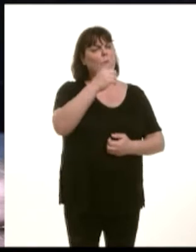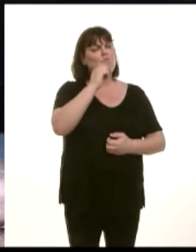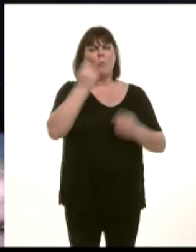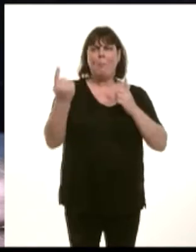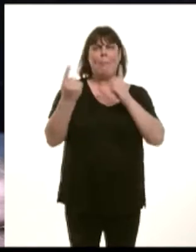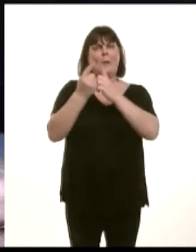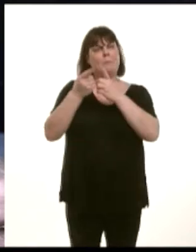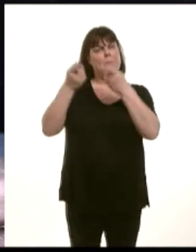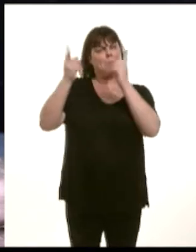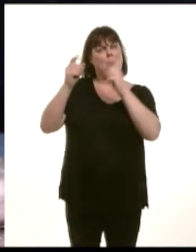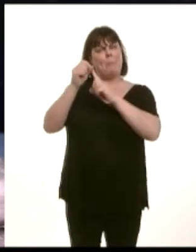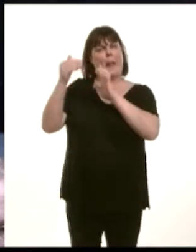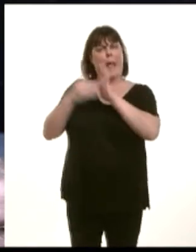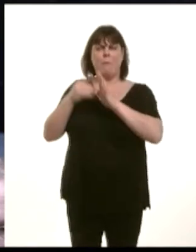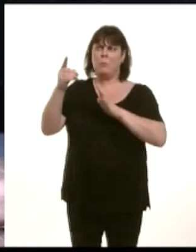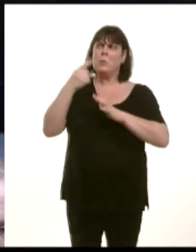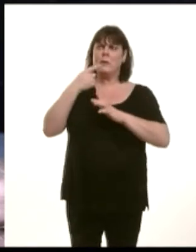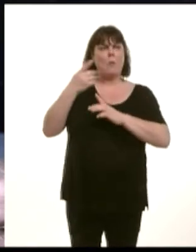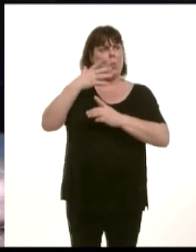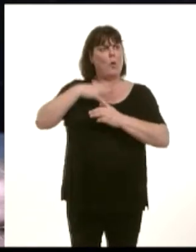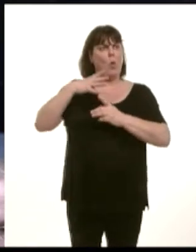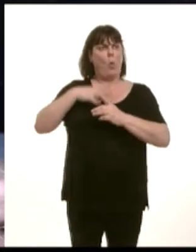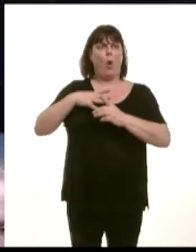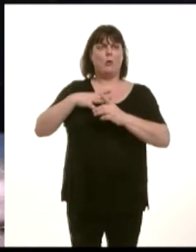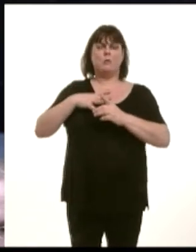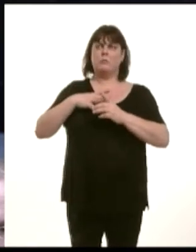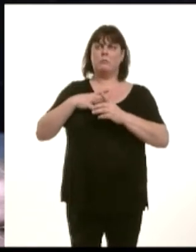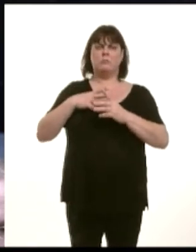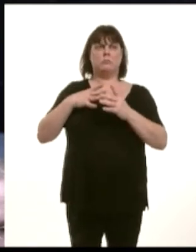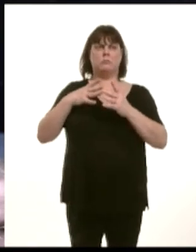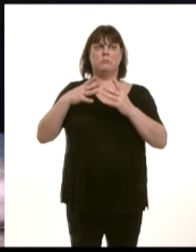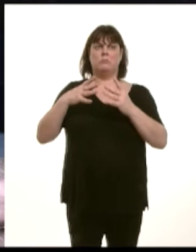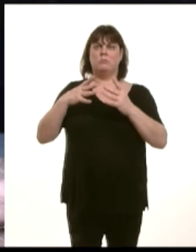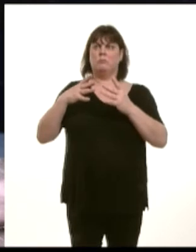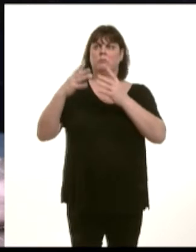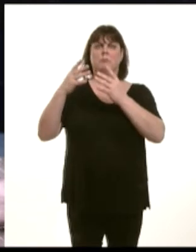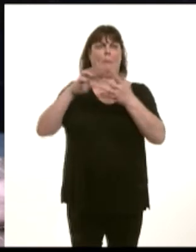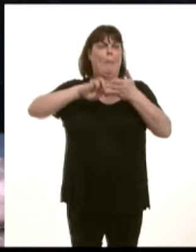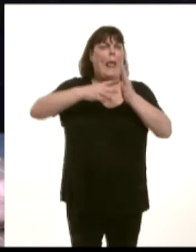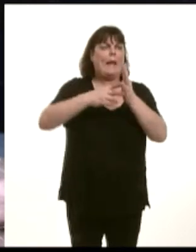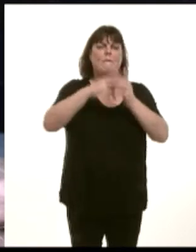we must see the devolution of permissions powers for planning for energy developments